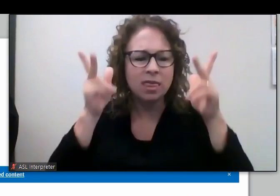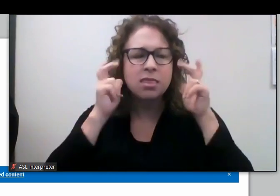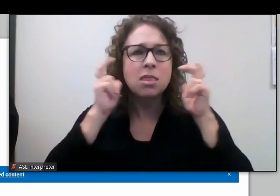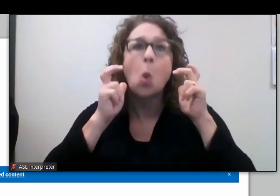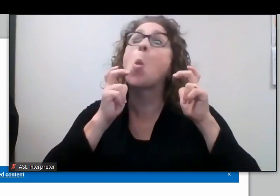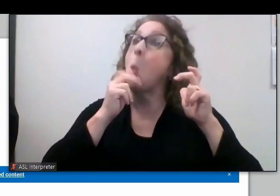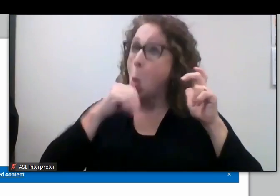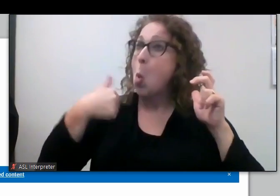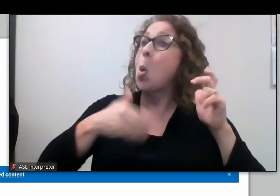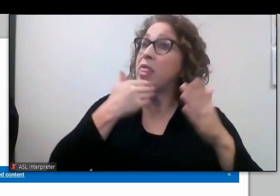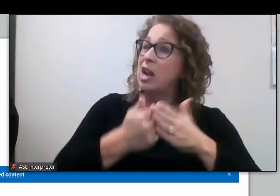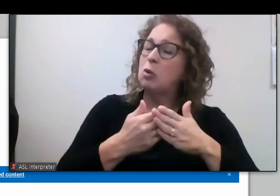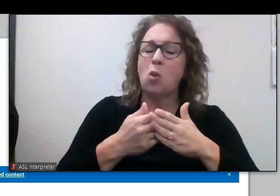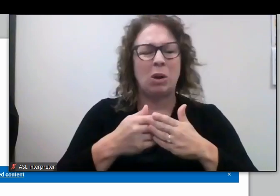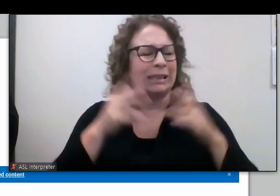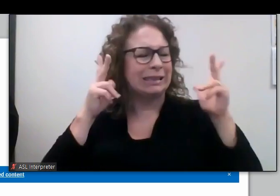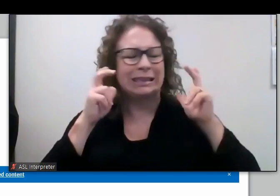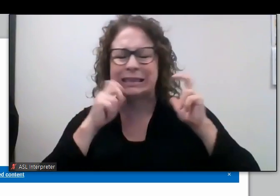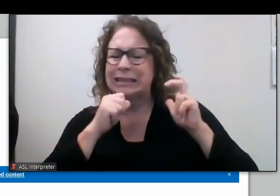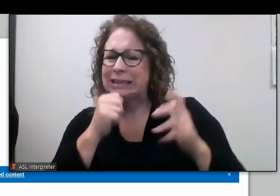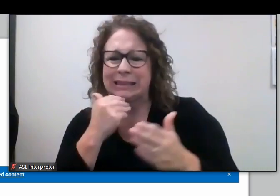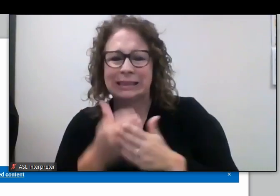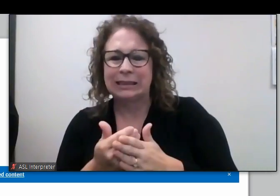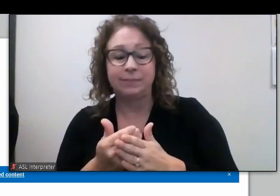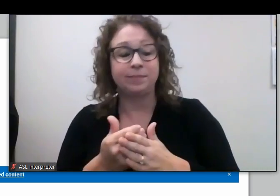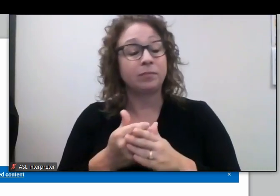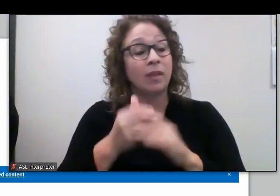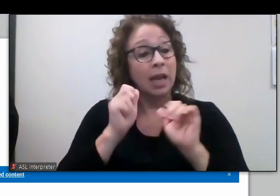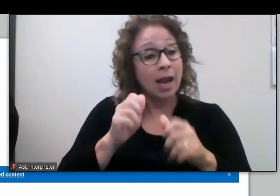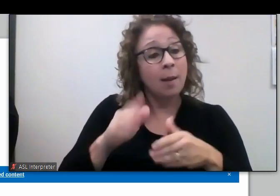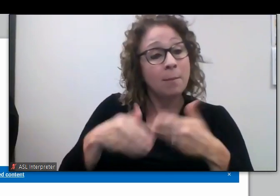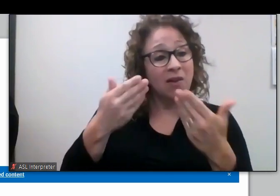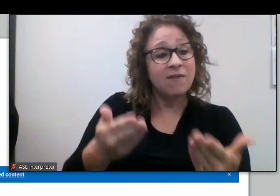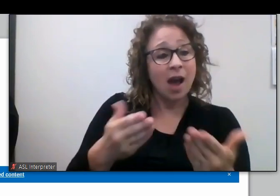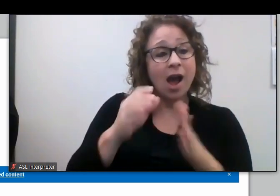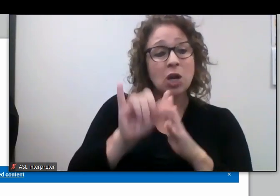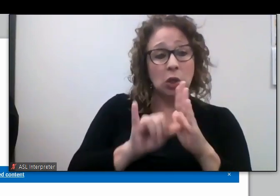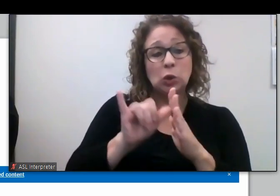YouTube does provide a way to edit your captions and we'll give you the resource